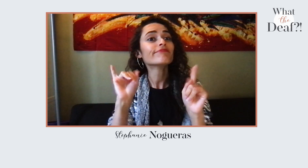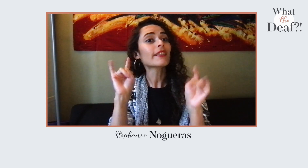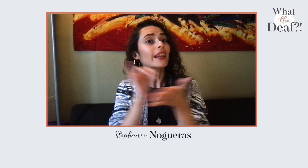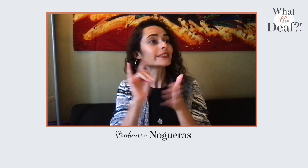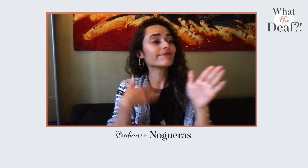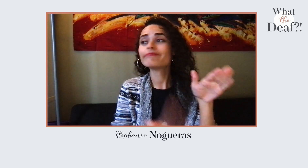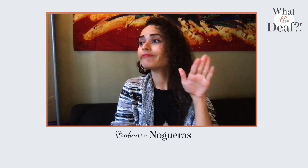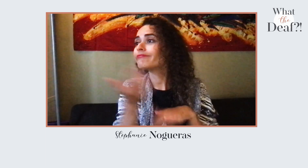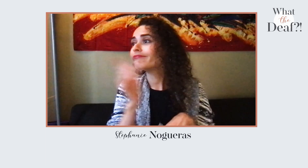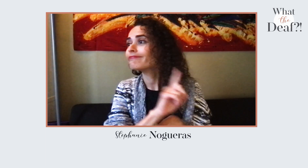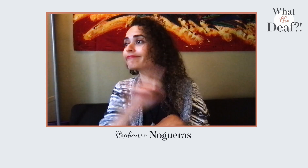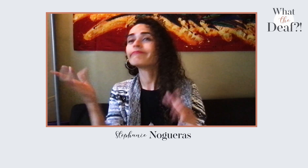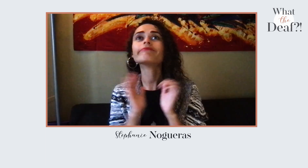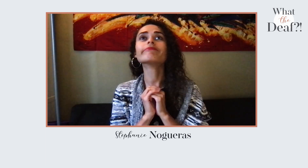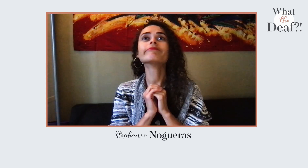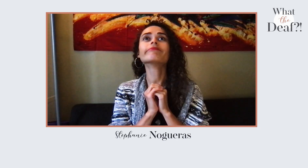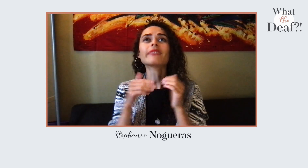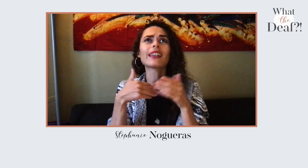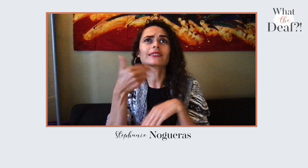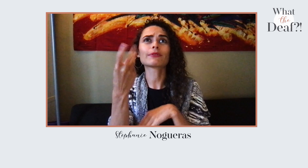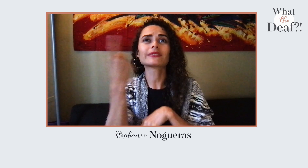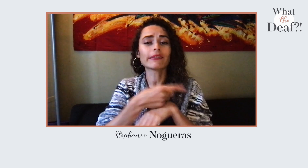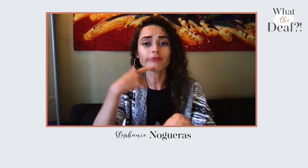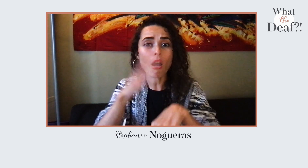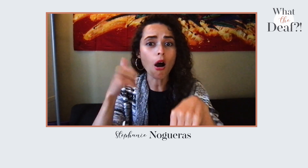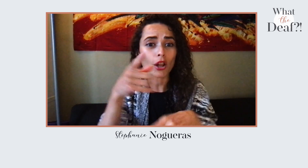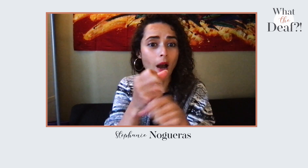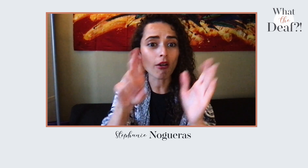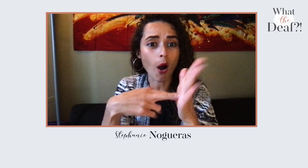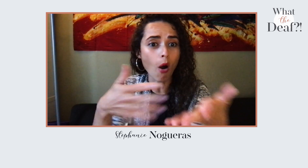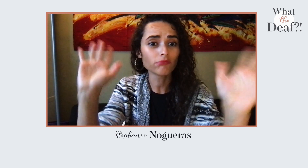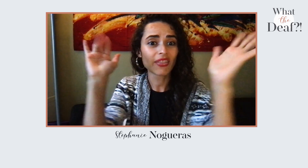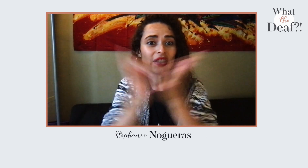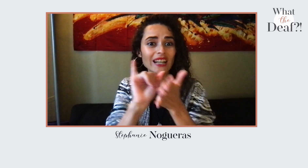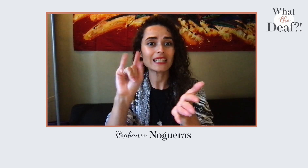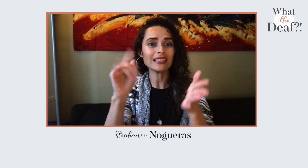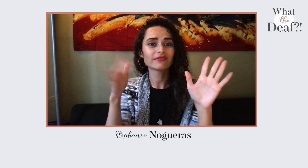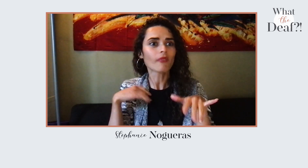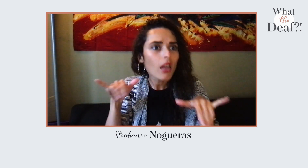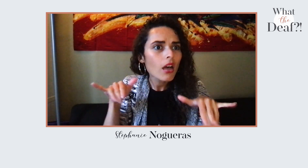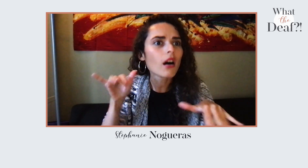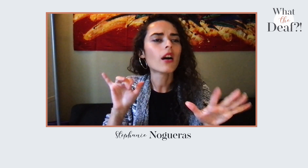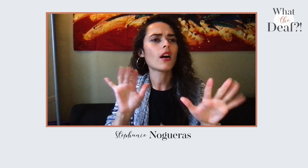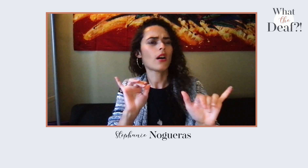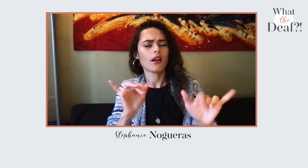and once that was done, I was on my way. I think it was two days later that they got me, that they let me know that I got the role,